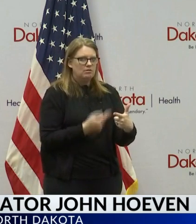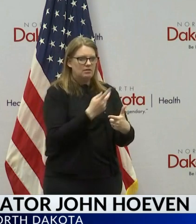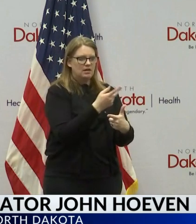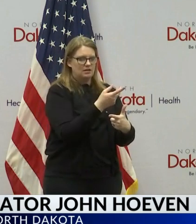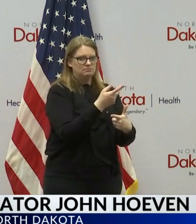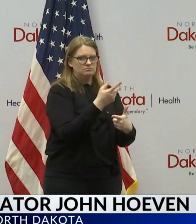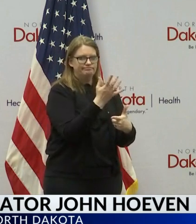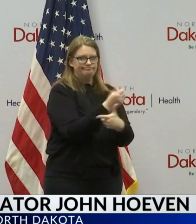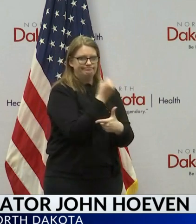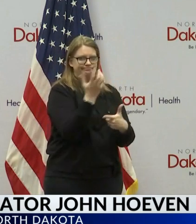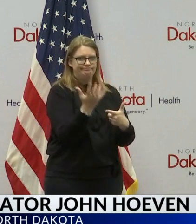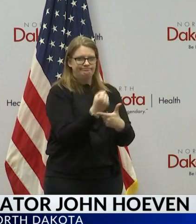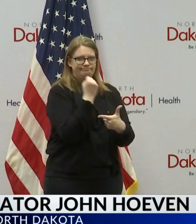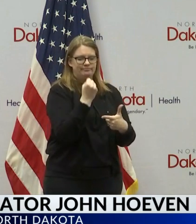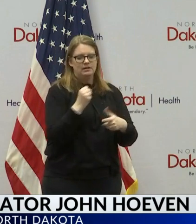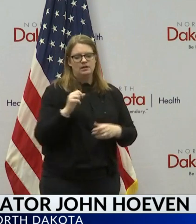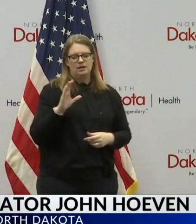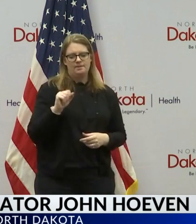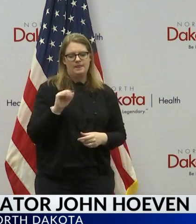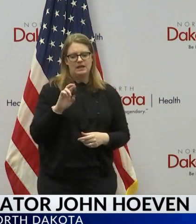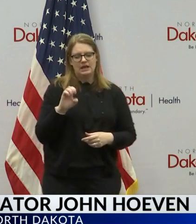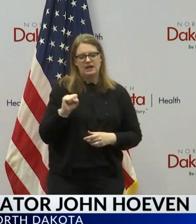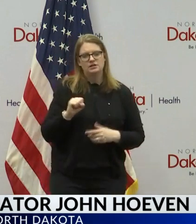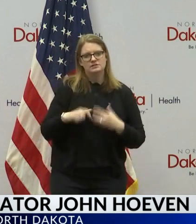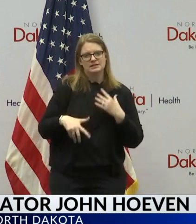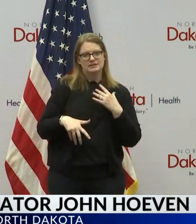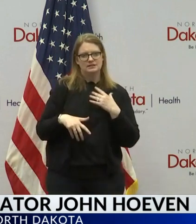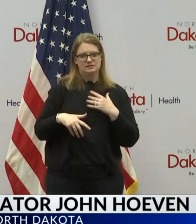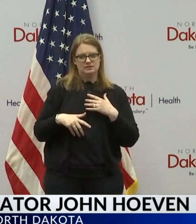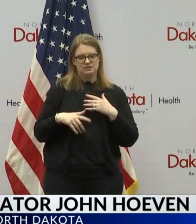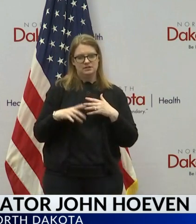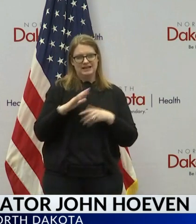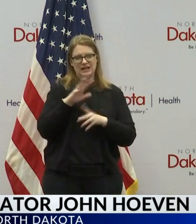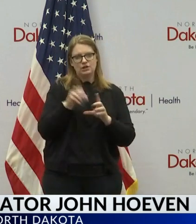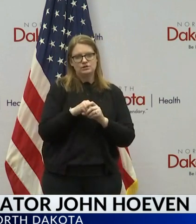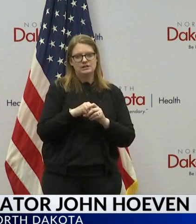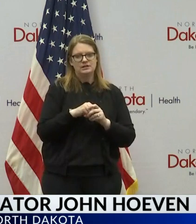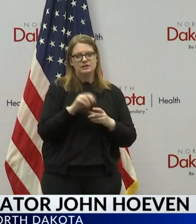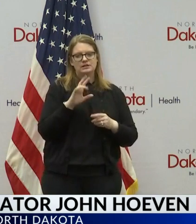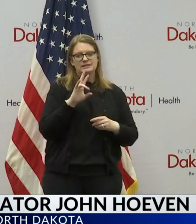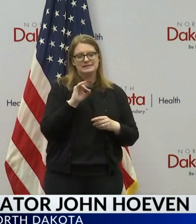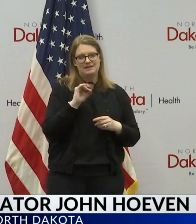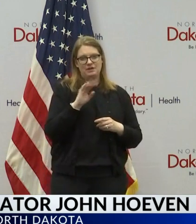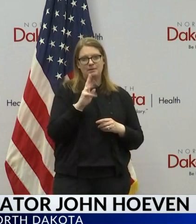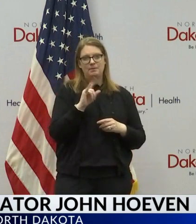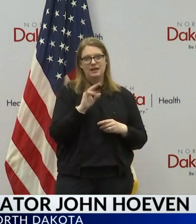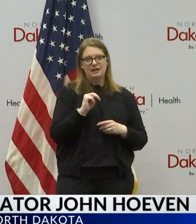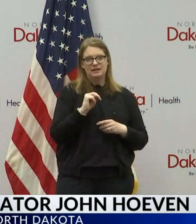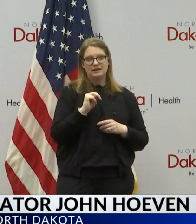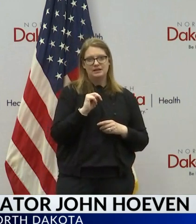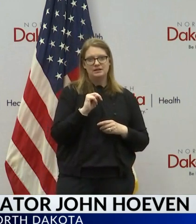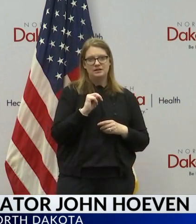INJURY DISASTER LOAN PROGRAM, BOTH OF THOSE PROGRAMS. THEN THE OTHER PIECE IN THE SUPPLEMENTAL IS ANOTHER 75